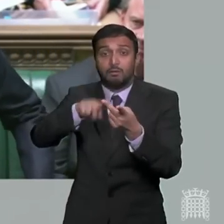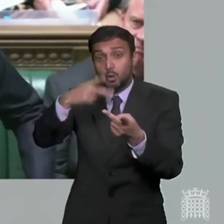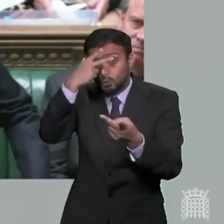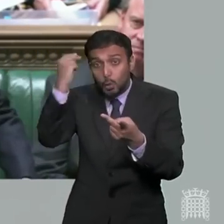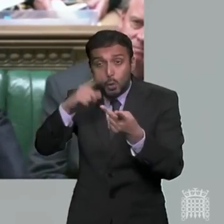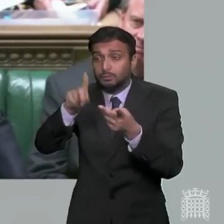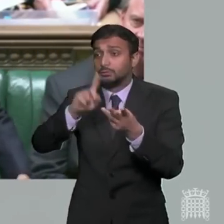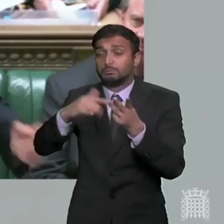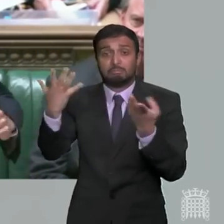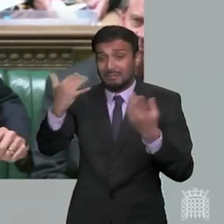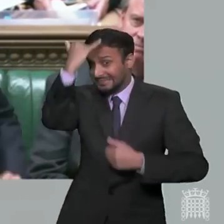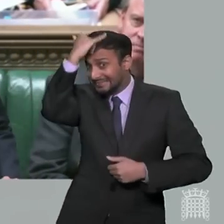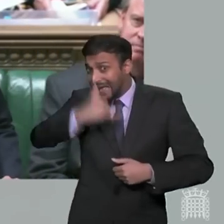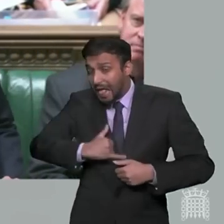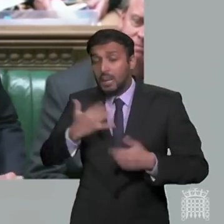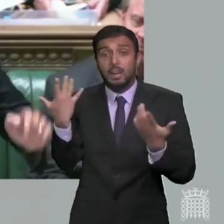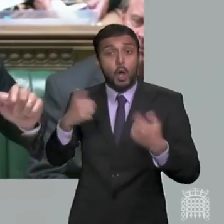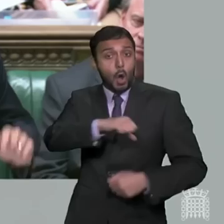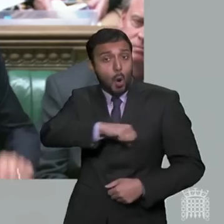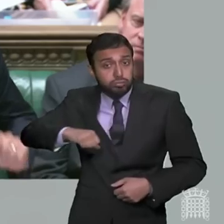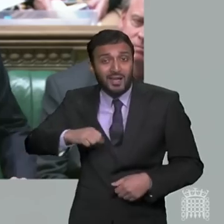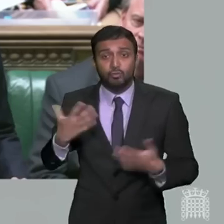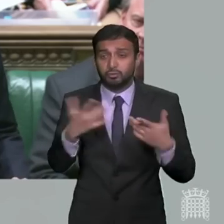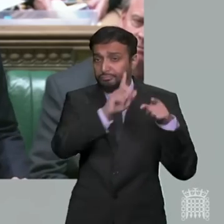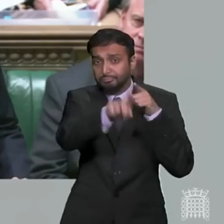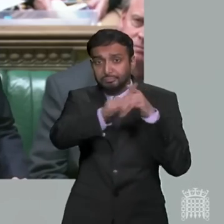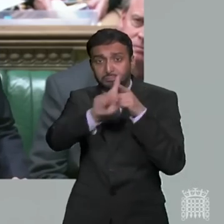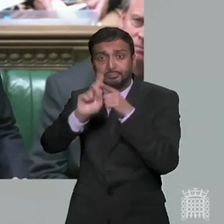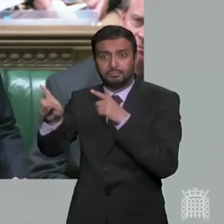That shows our “commitment to prioritise to NHS”—